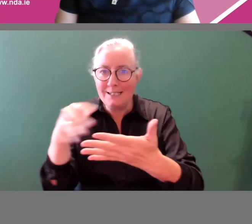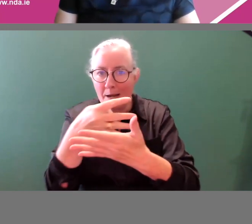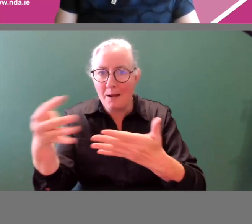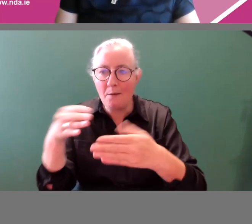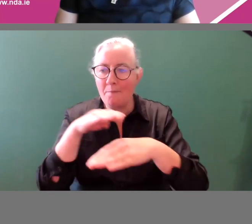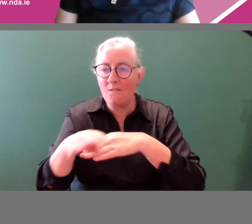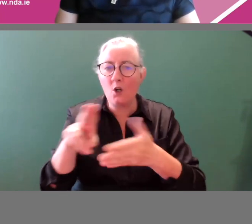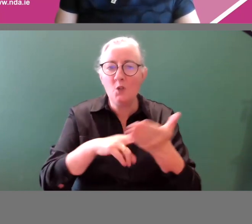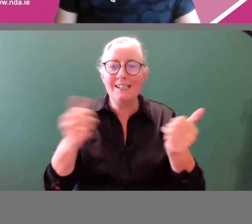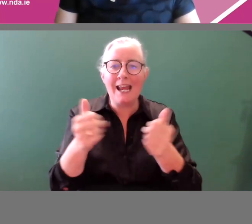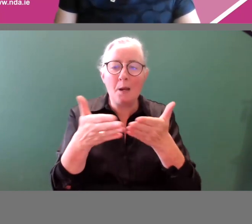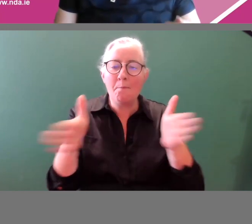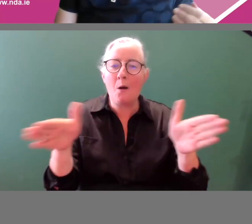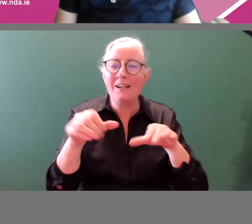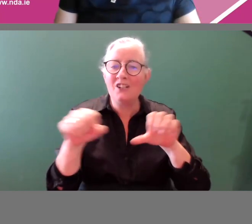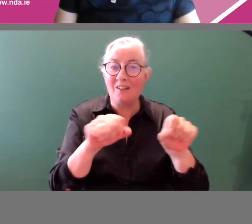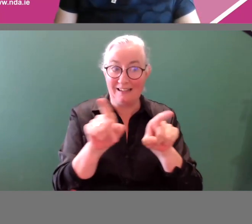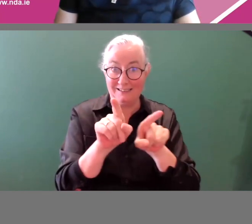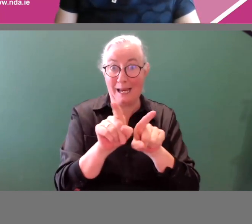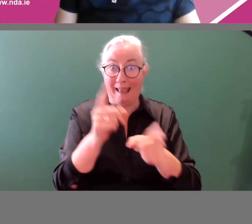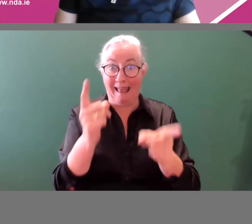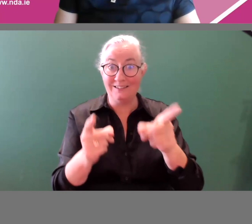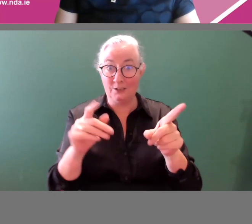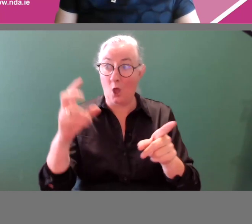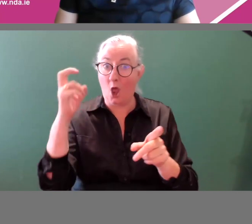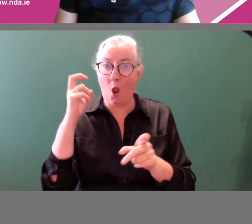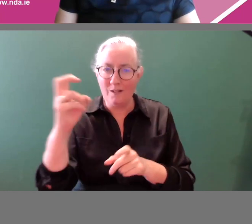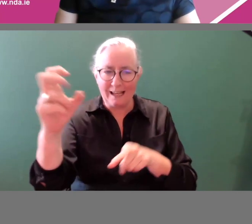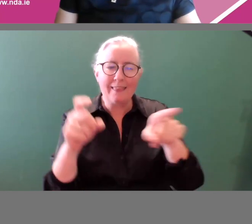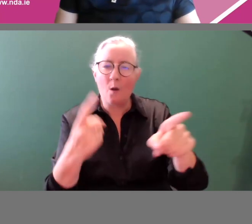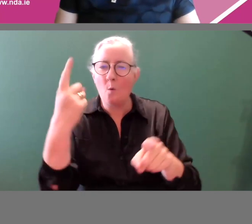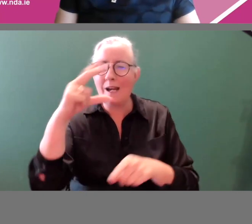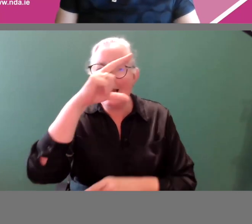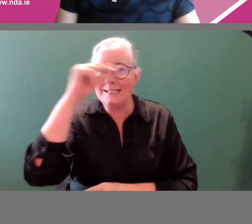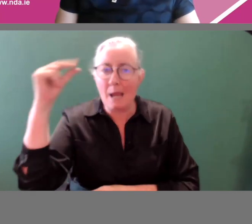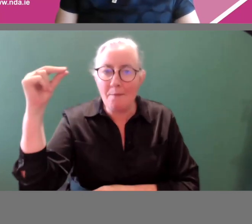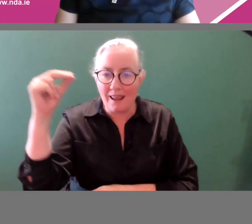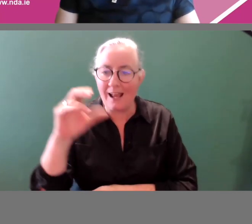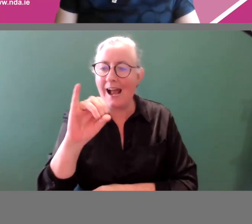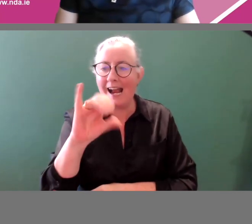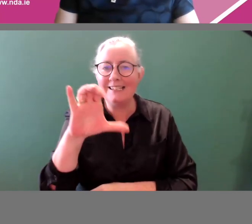service like the Luas. So that's just one example of where that ICT built environment and products